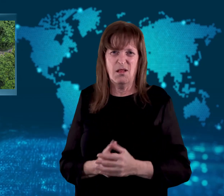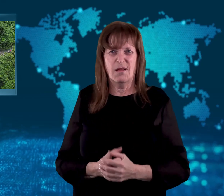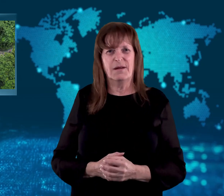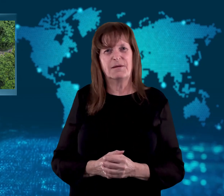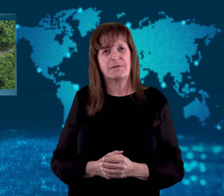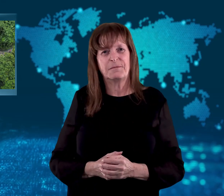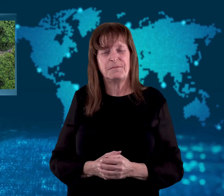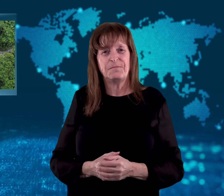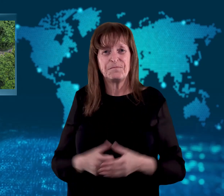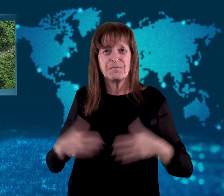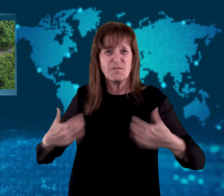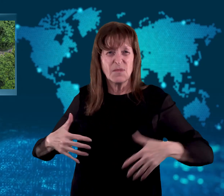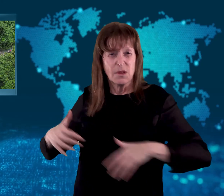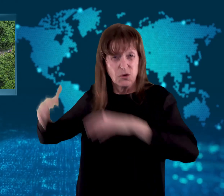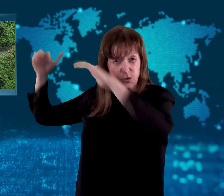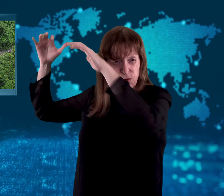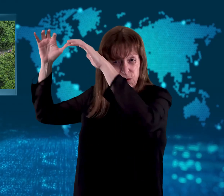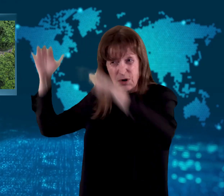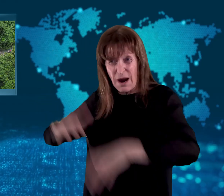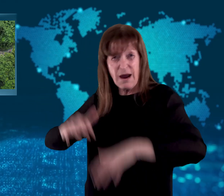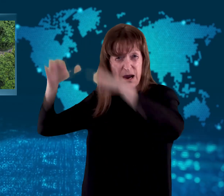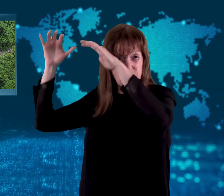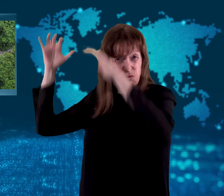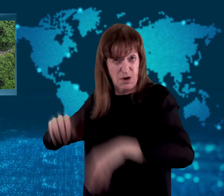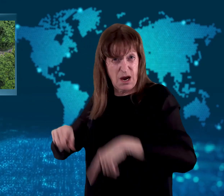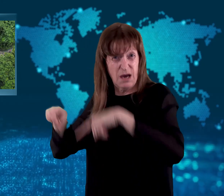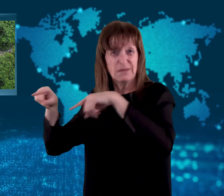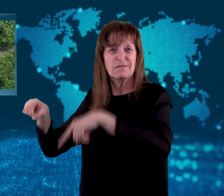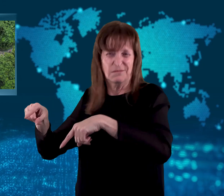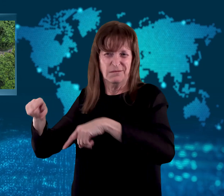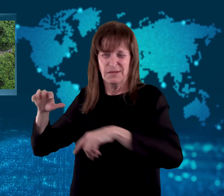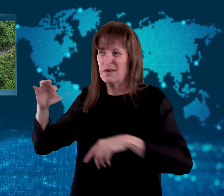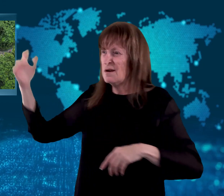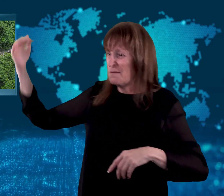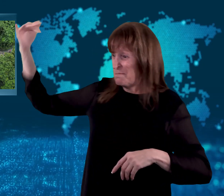during the rainy season.